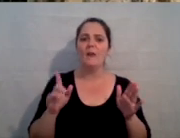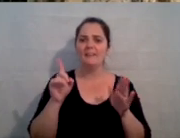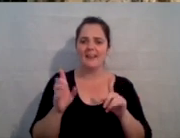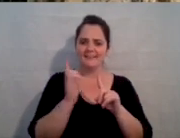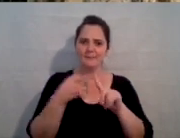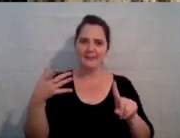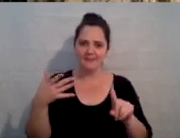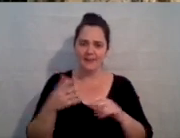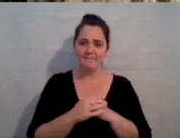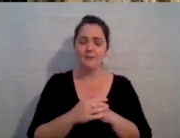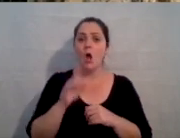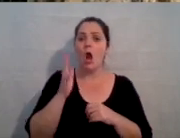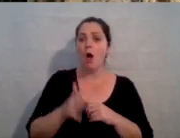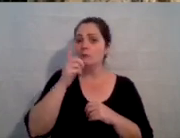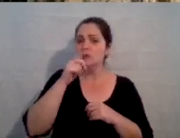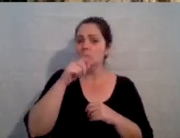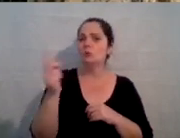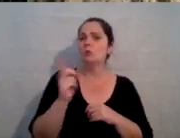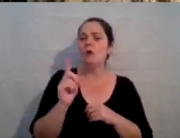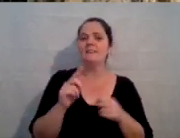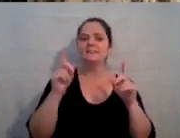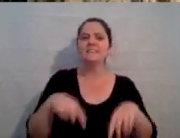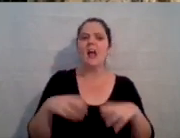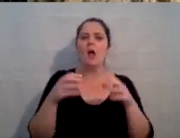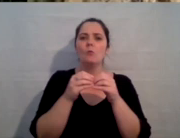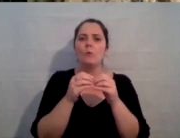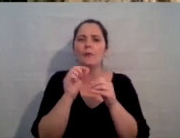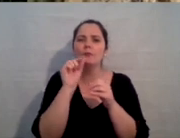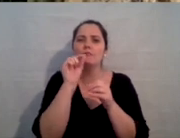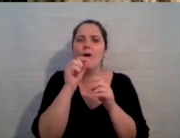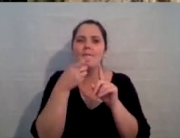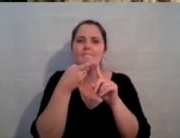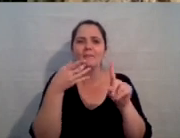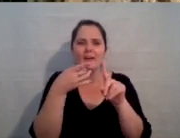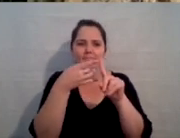inductively – they start with tiny little details and then piece those details together into a drawing.